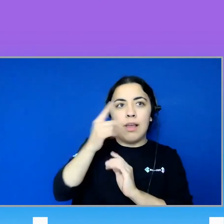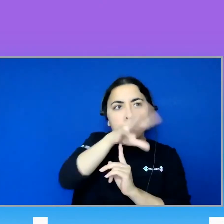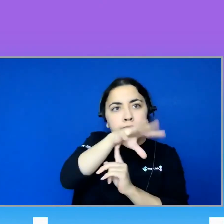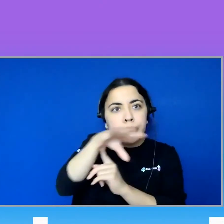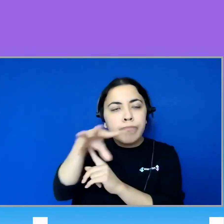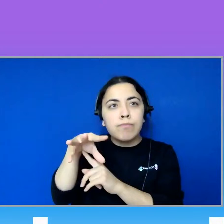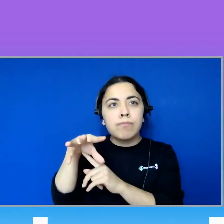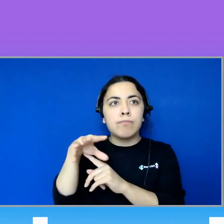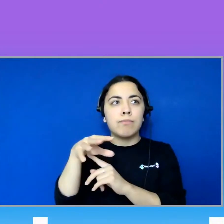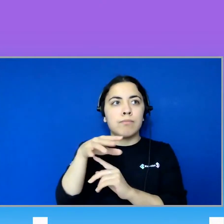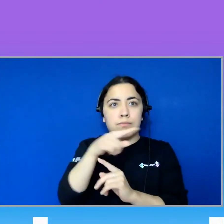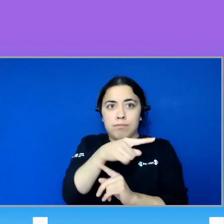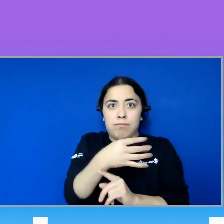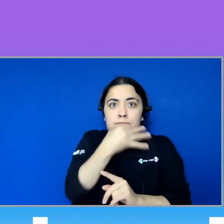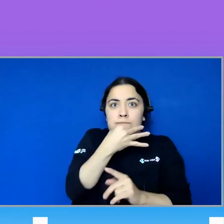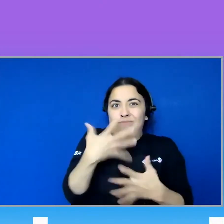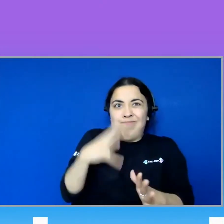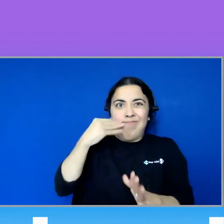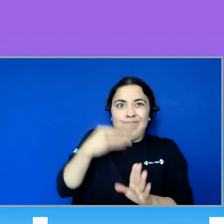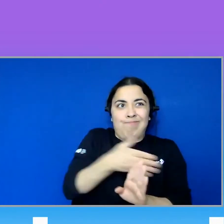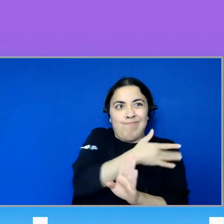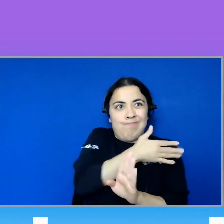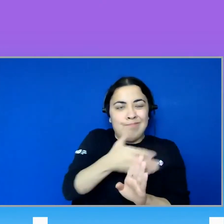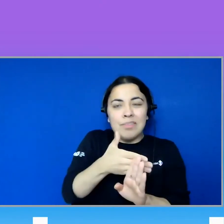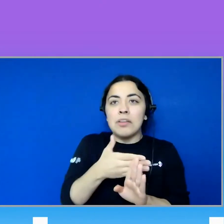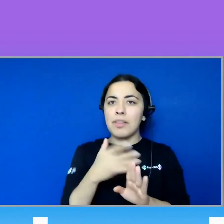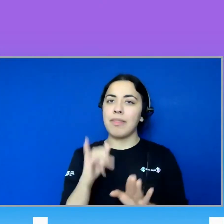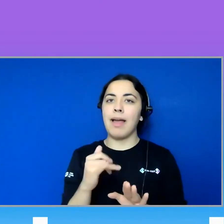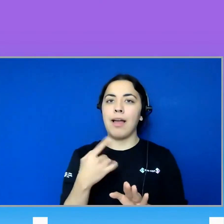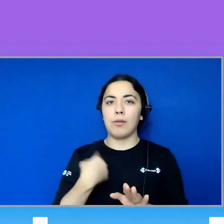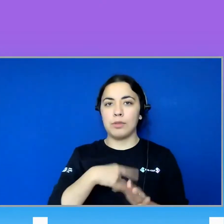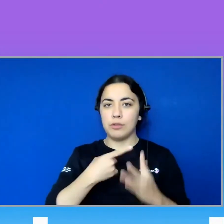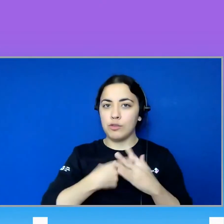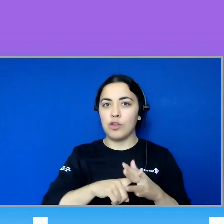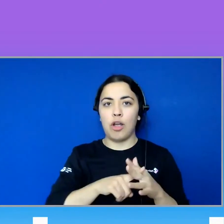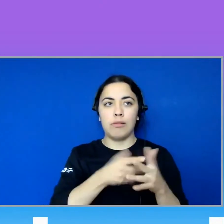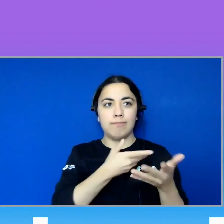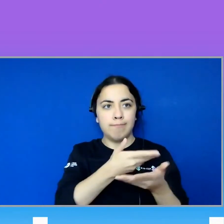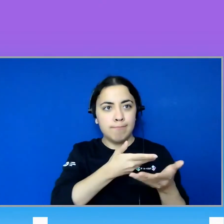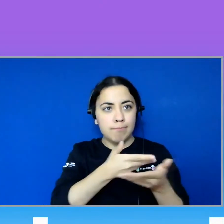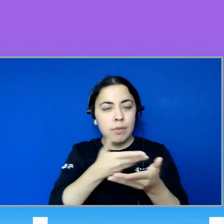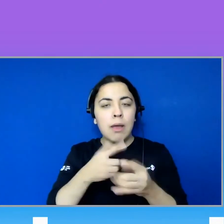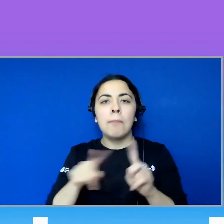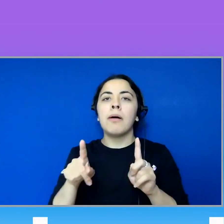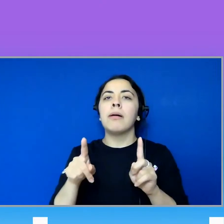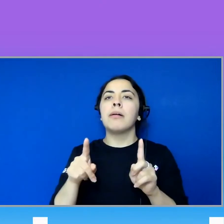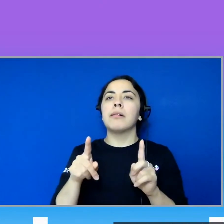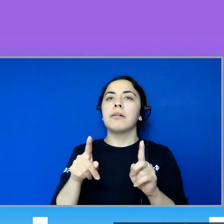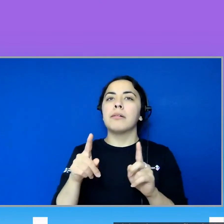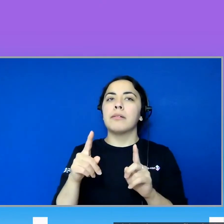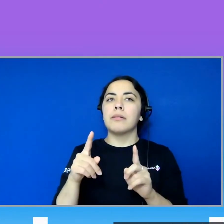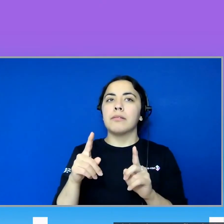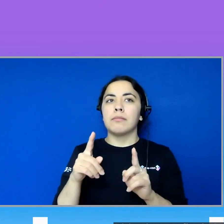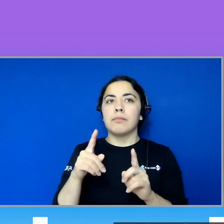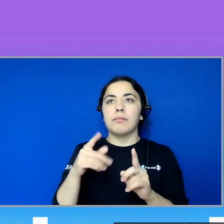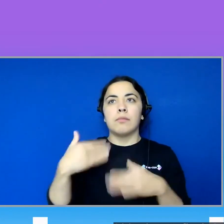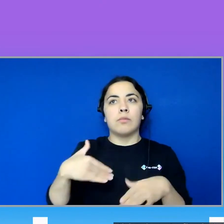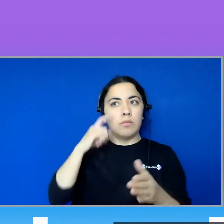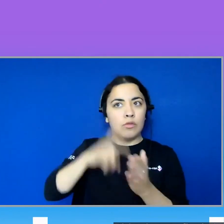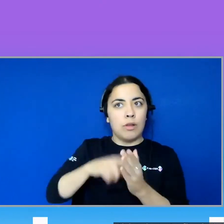filmmaker. So that was how things initially started. But